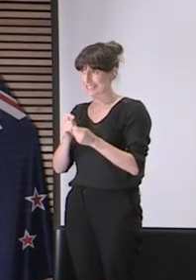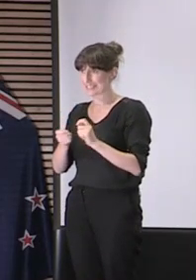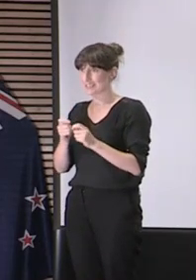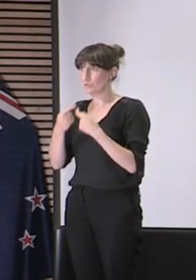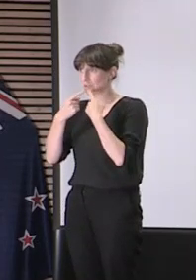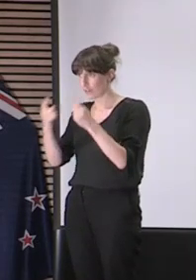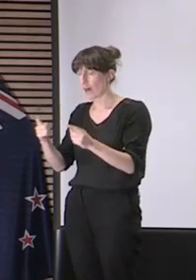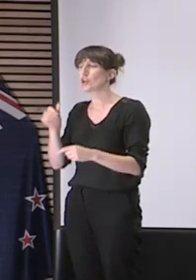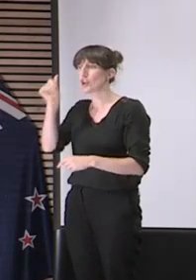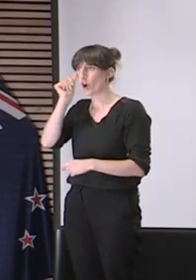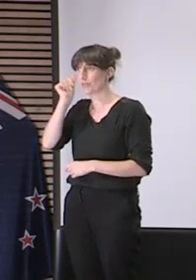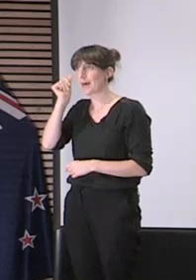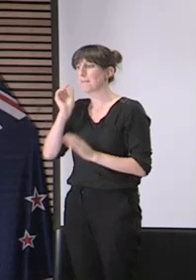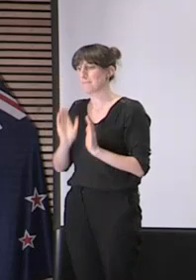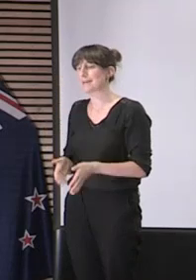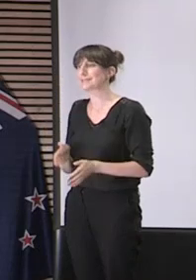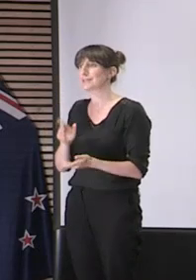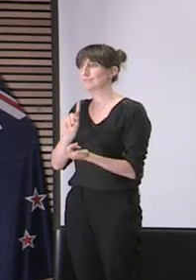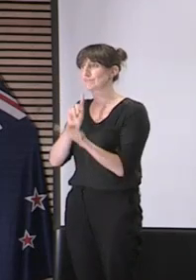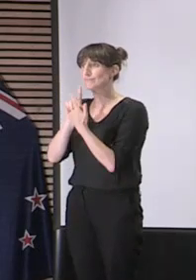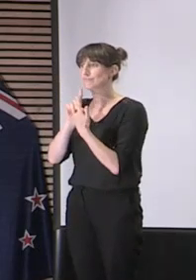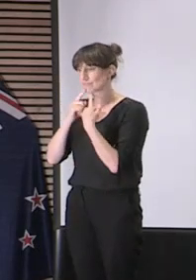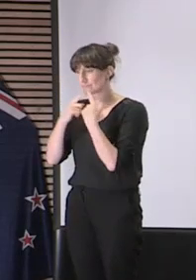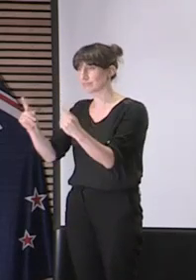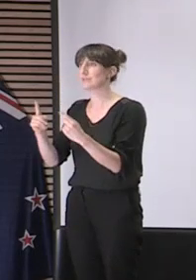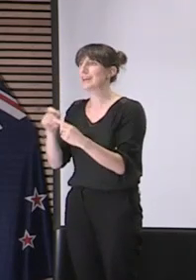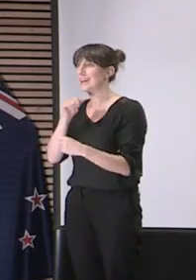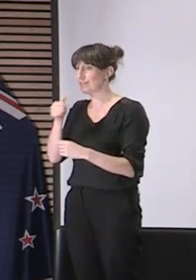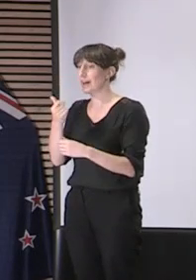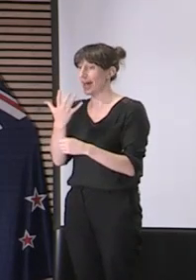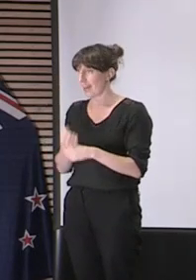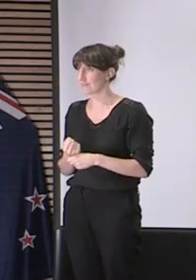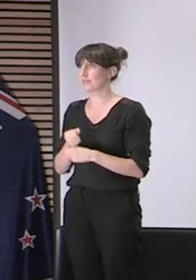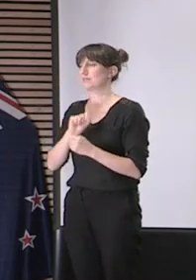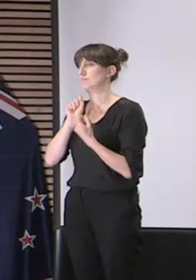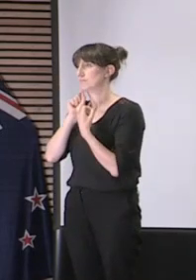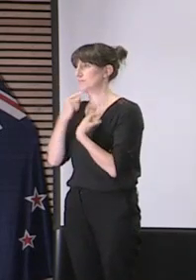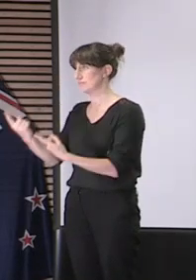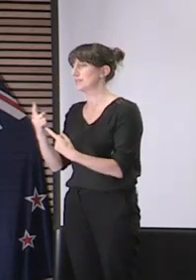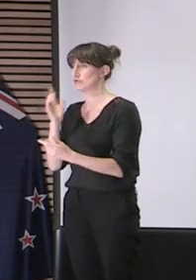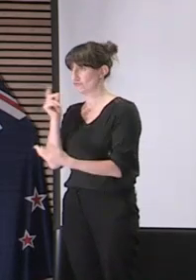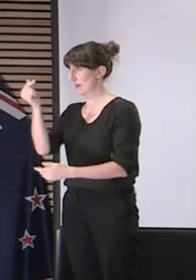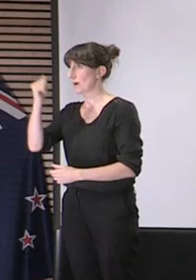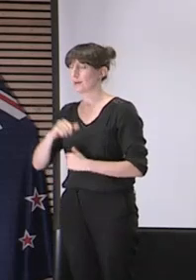they will be notified immediately.